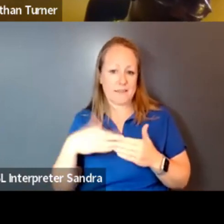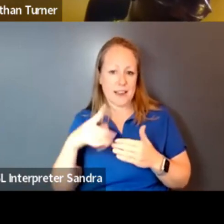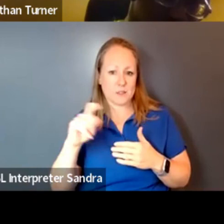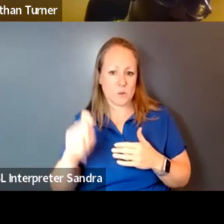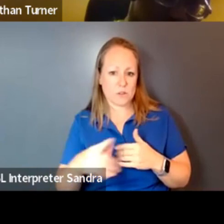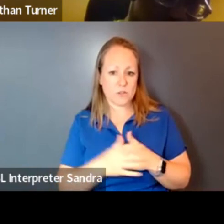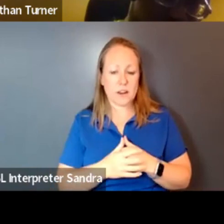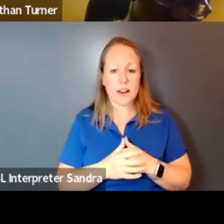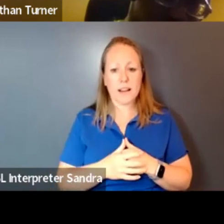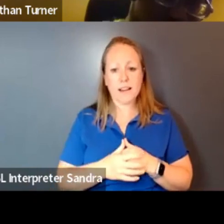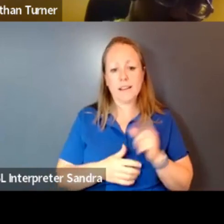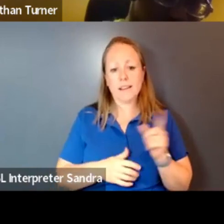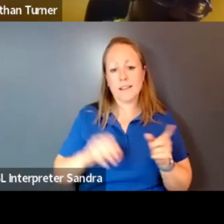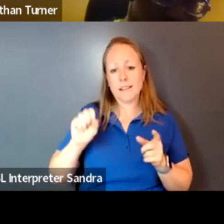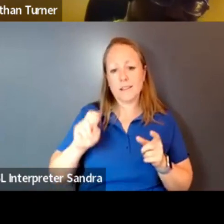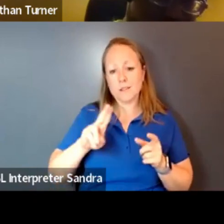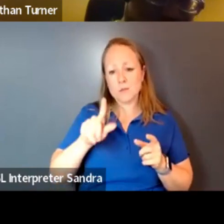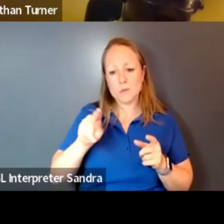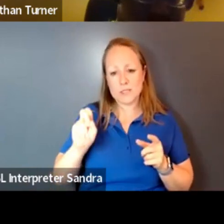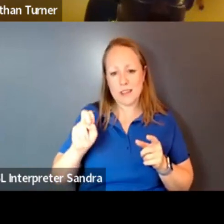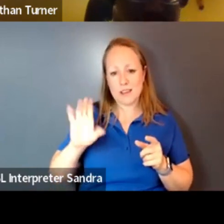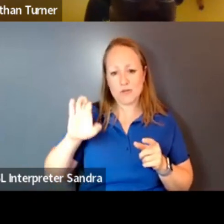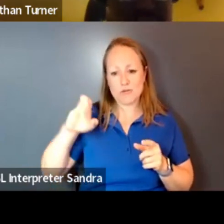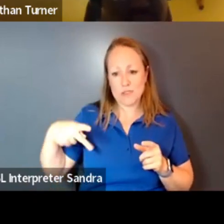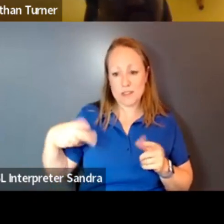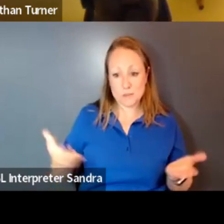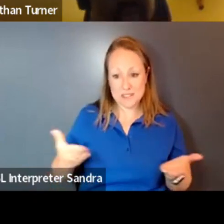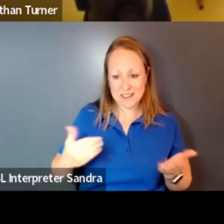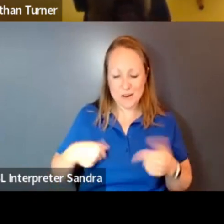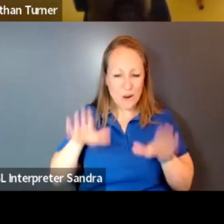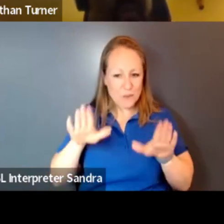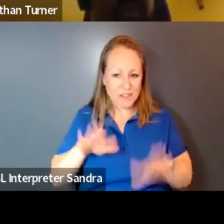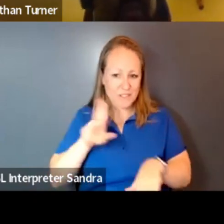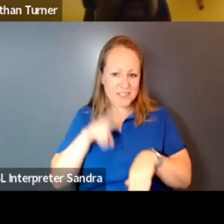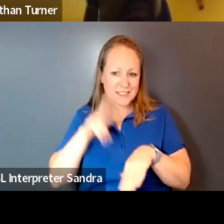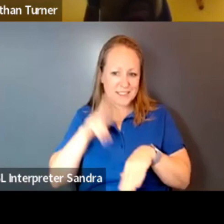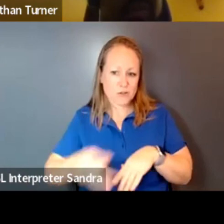quick but Suzanne Crisp here, another wonderful national expert on self direction. Hello,